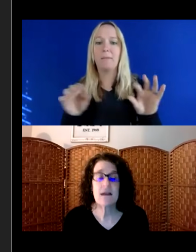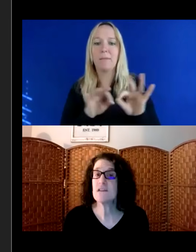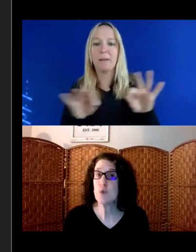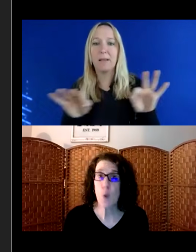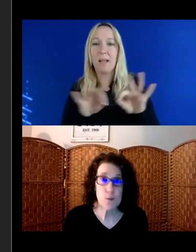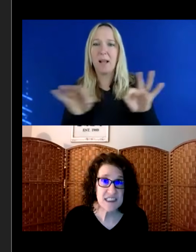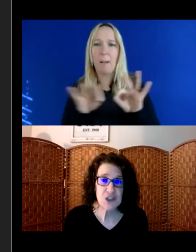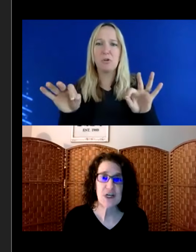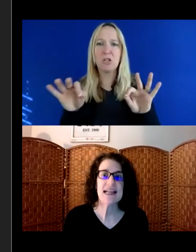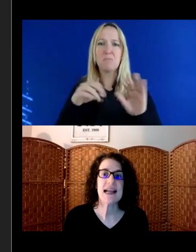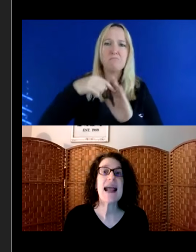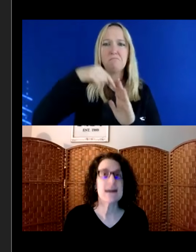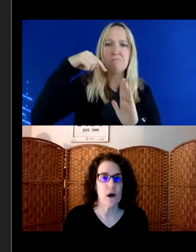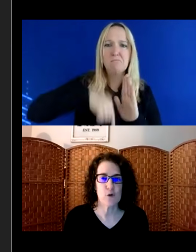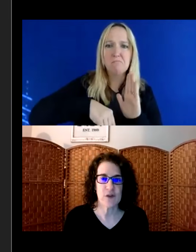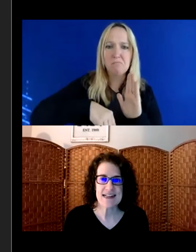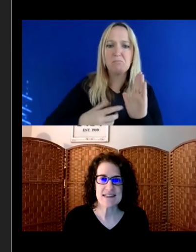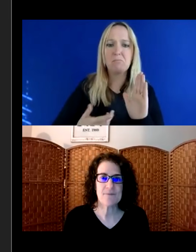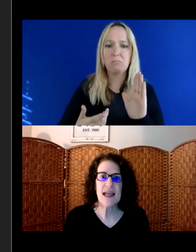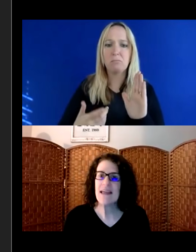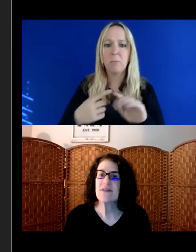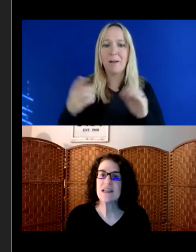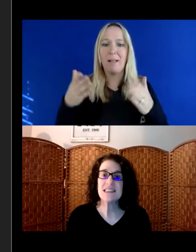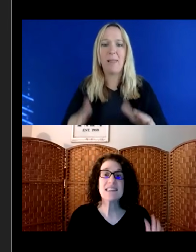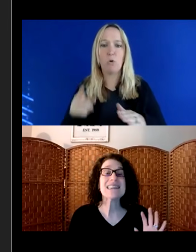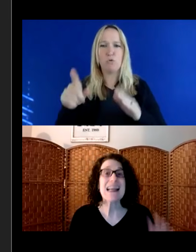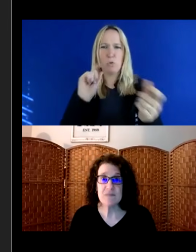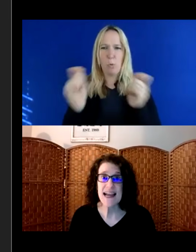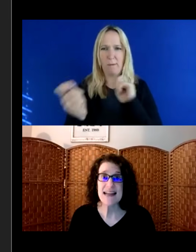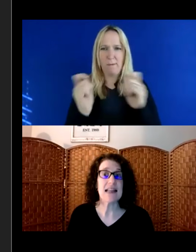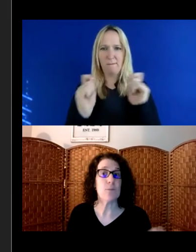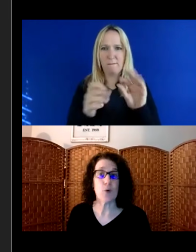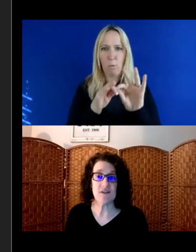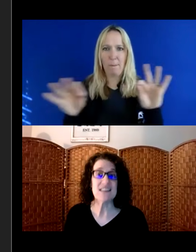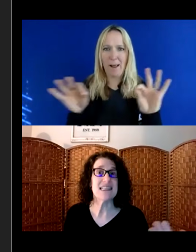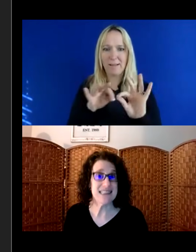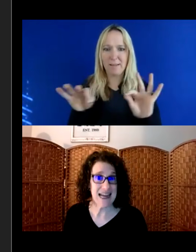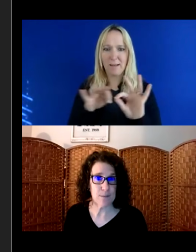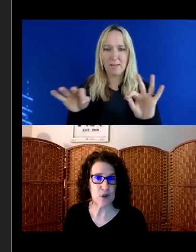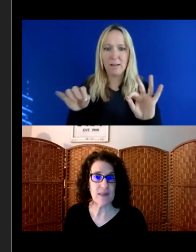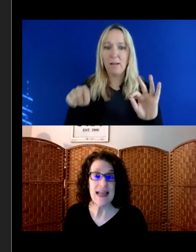control the positioning, and other things. This is the same text in the previous example,